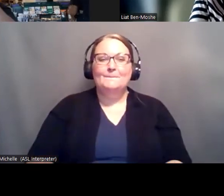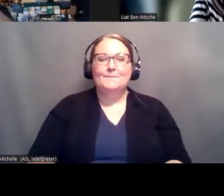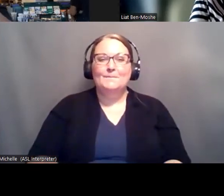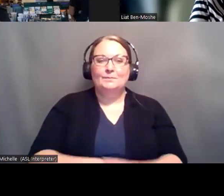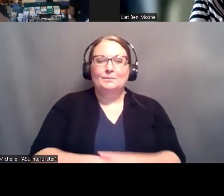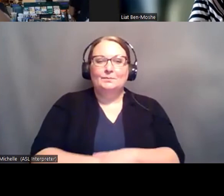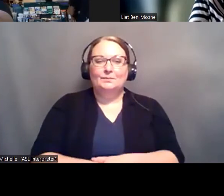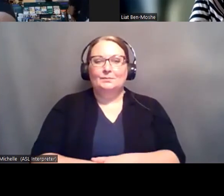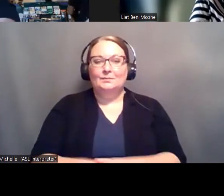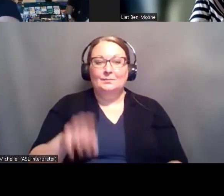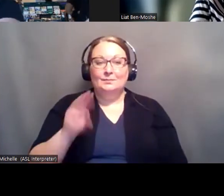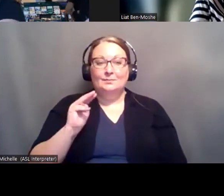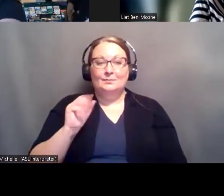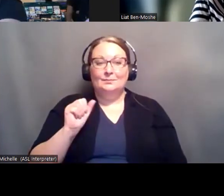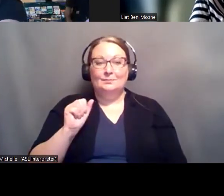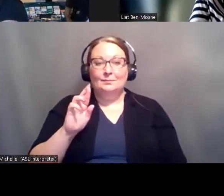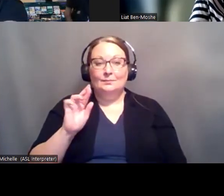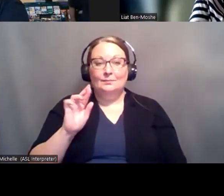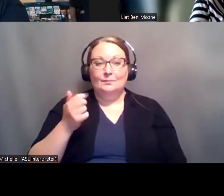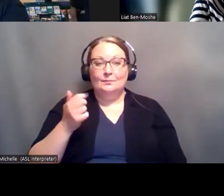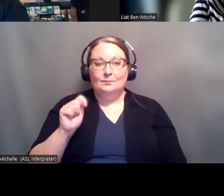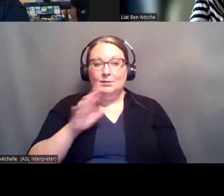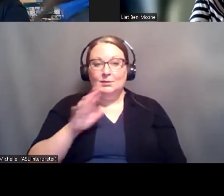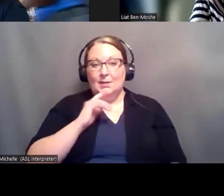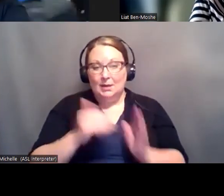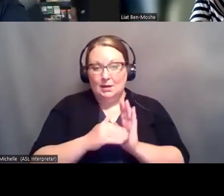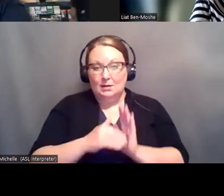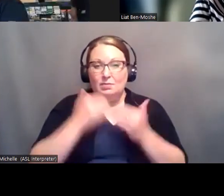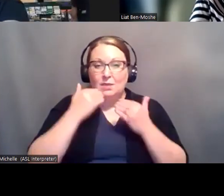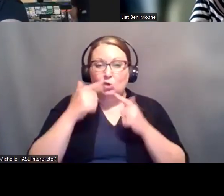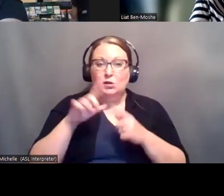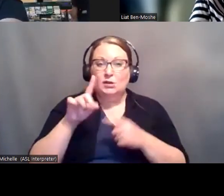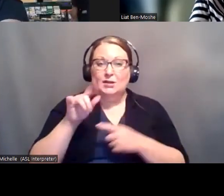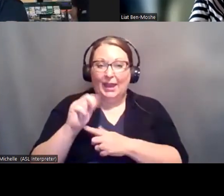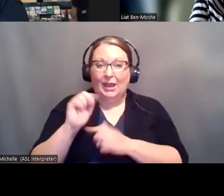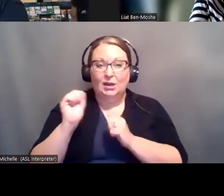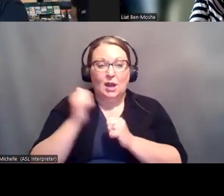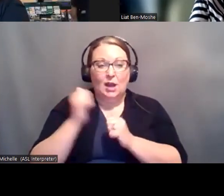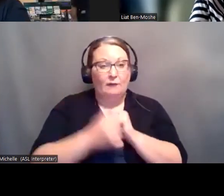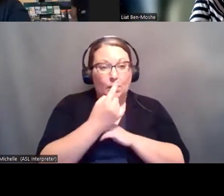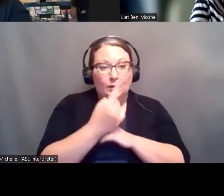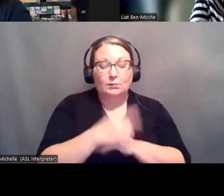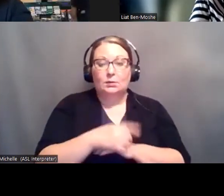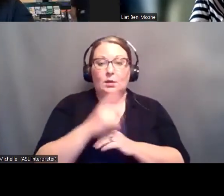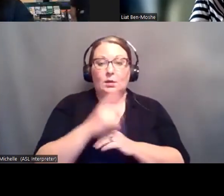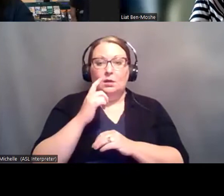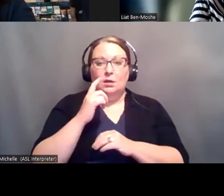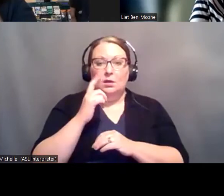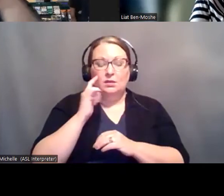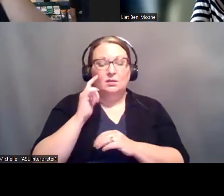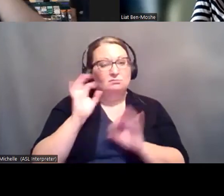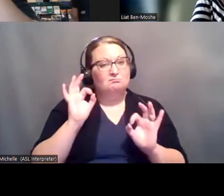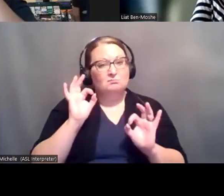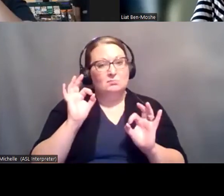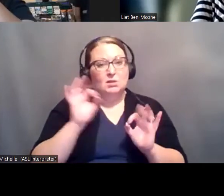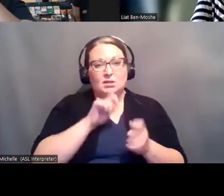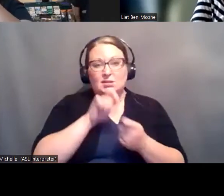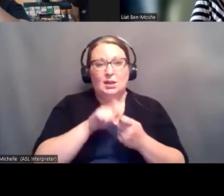This is Margaret speaking. Thank you, Diane, and thank you, everyone. I think this is exactly what we were hoping the history would be